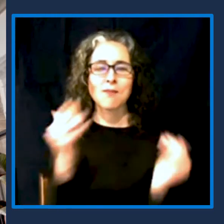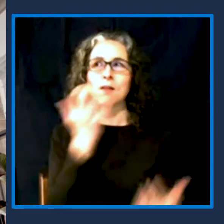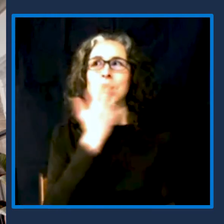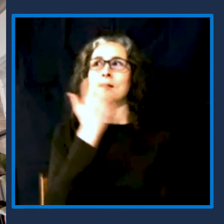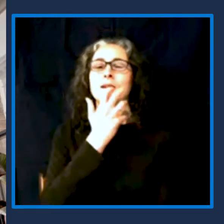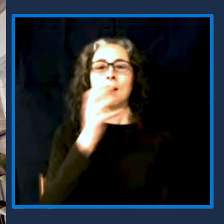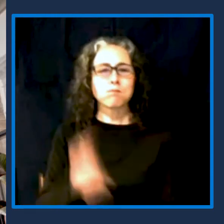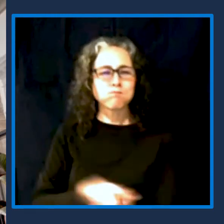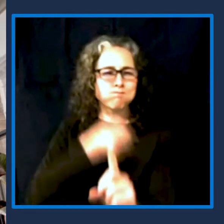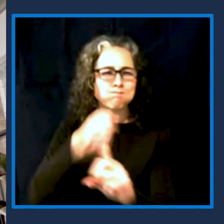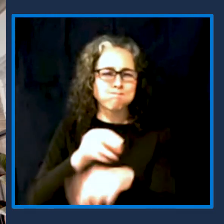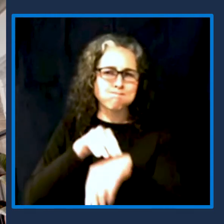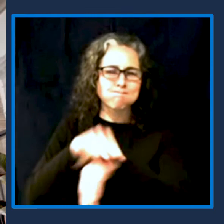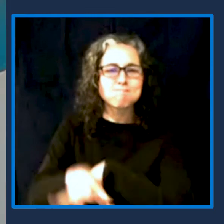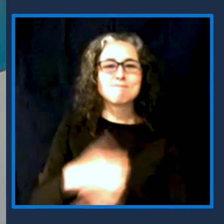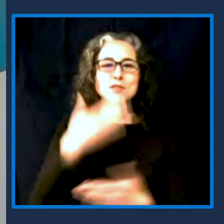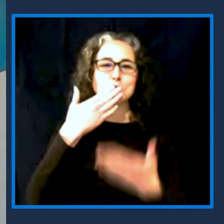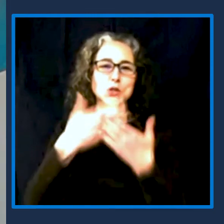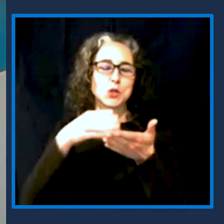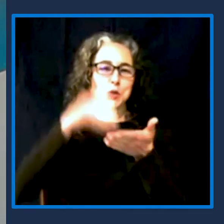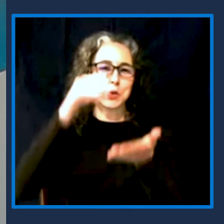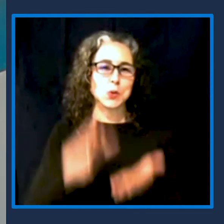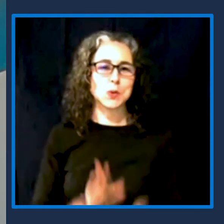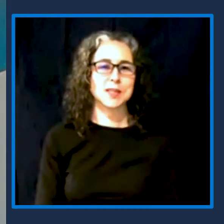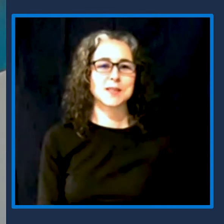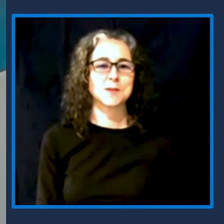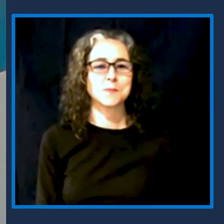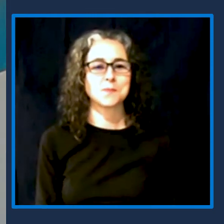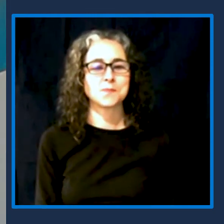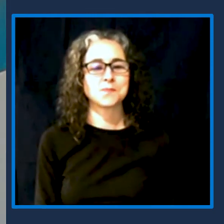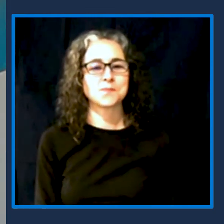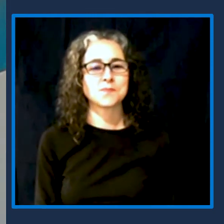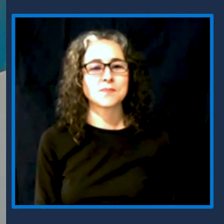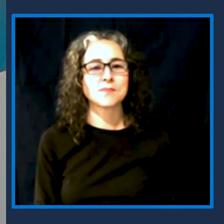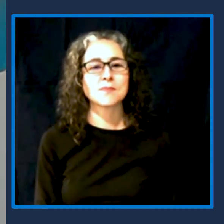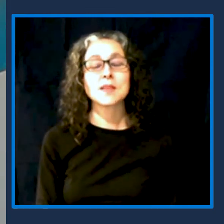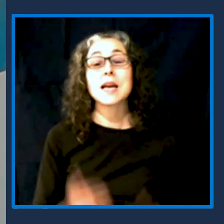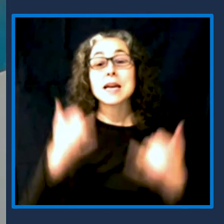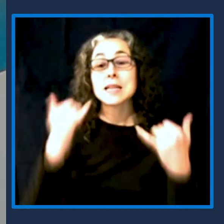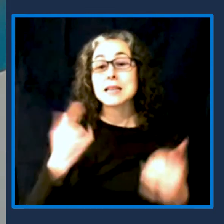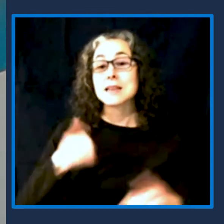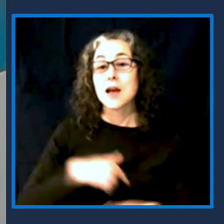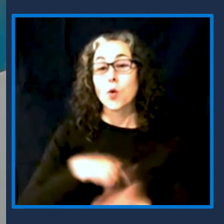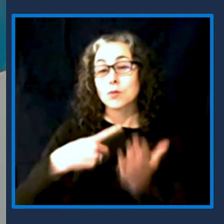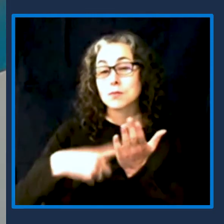impact on students great now we're going to be talking about increasing writing accessibility